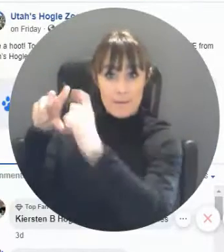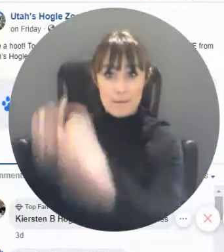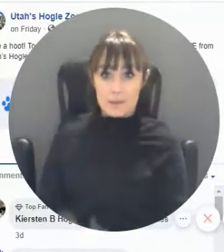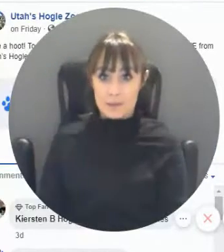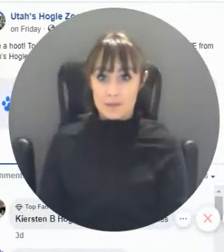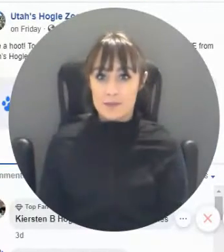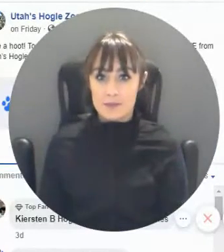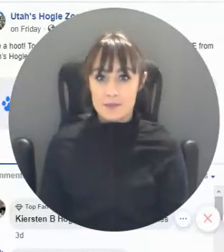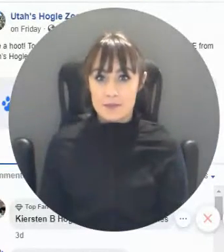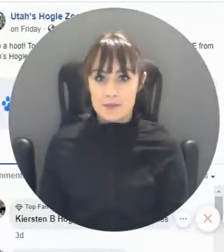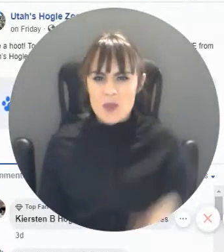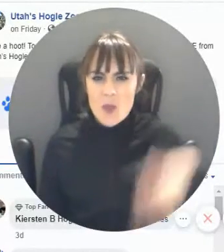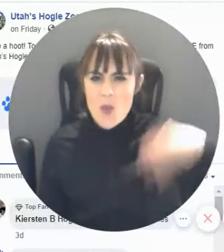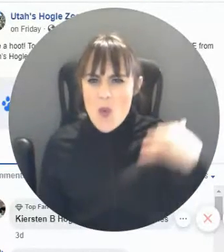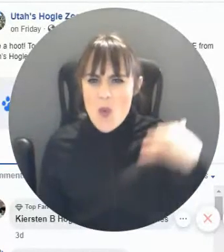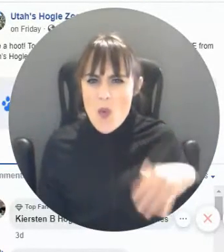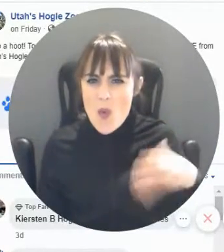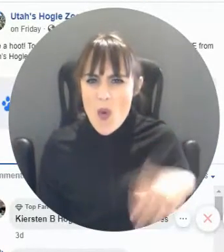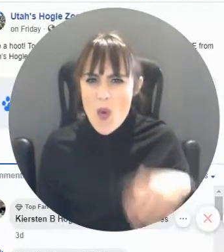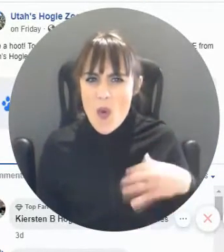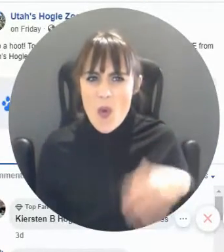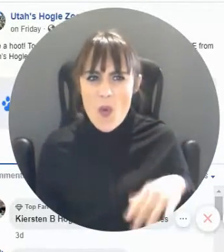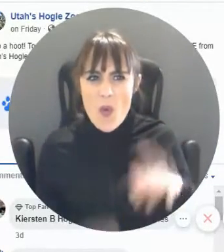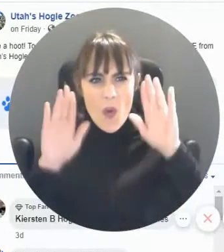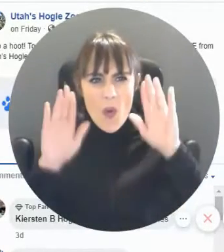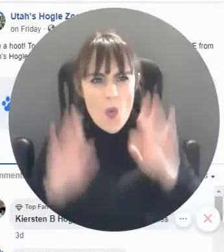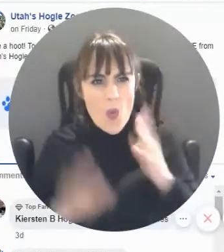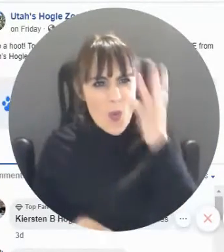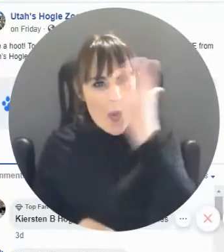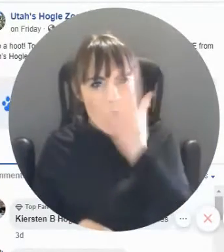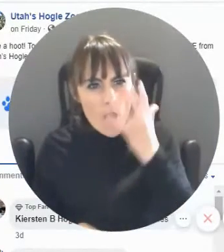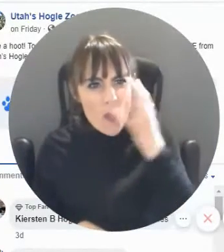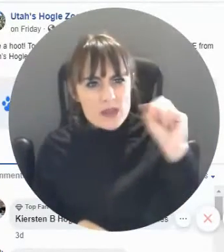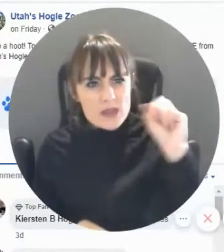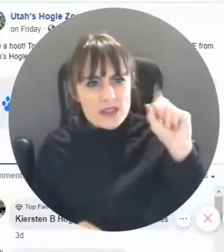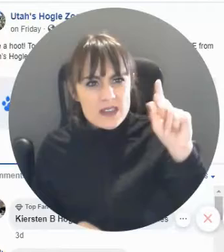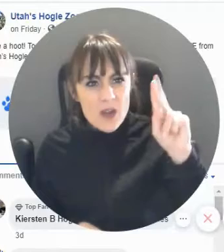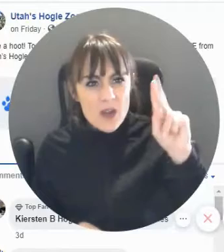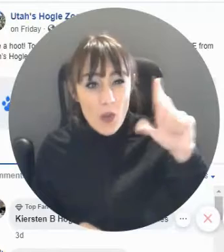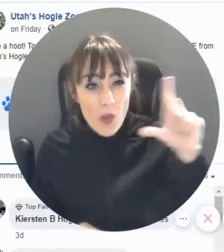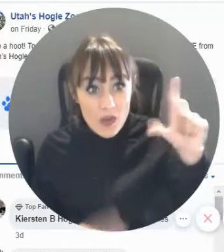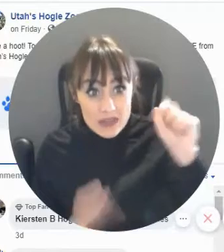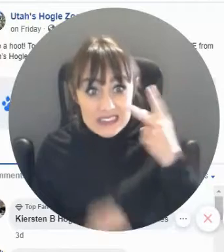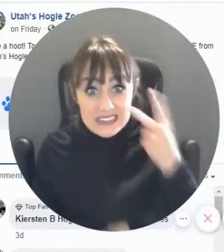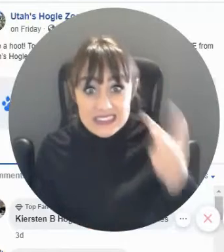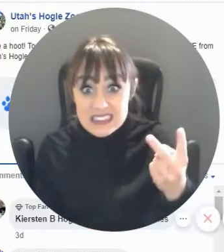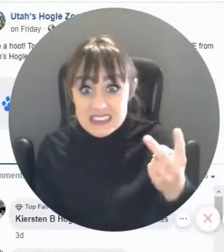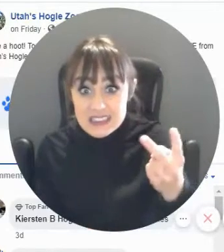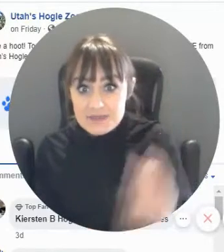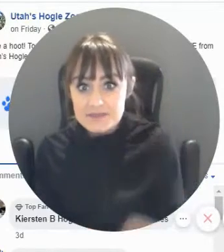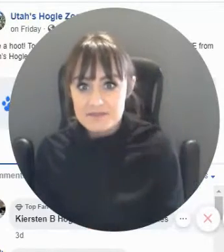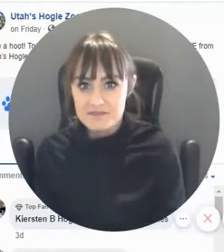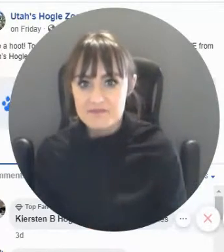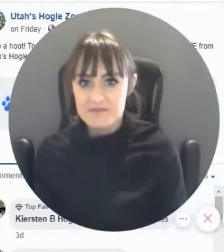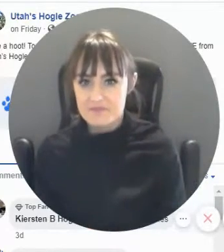Brad: Oh! That's a great looking skull! Can you guys see that? Autumn: We might go ahead and see if we can clean